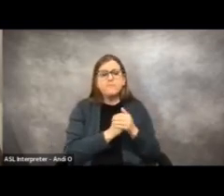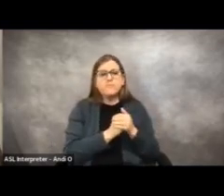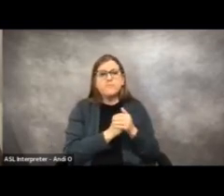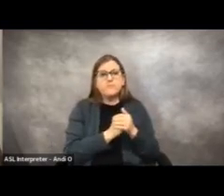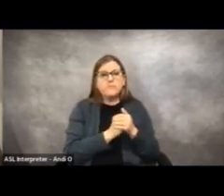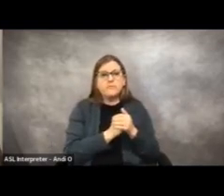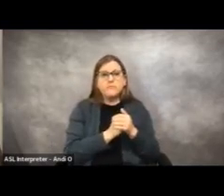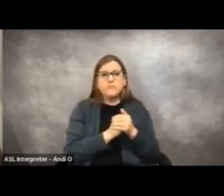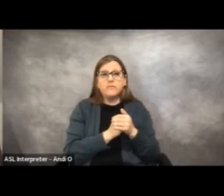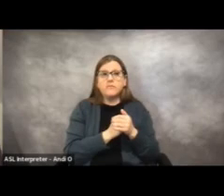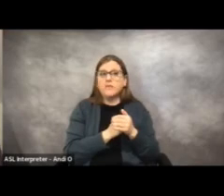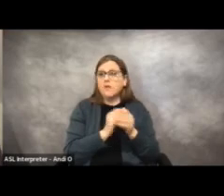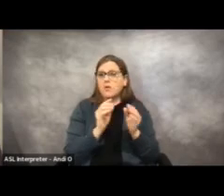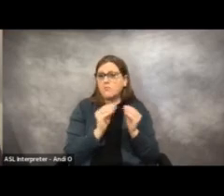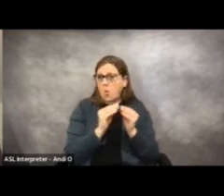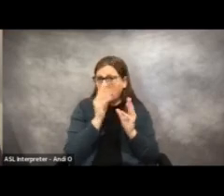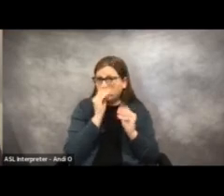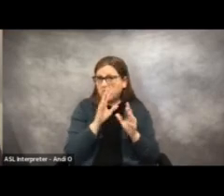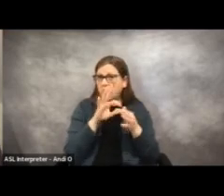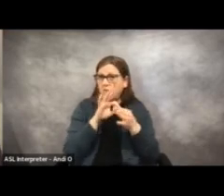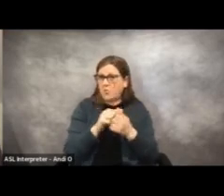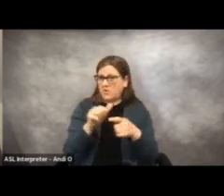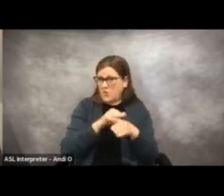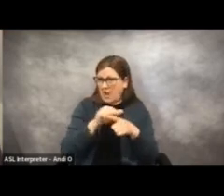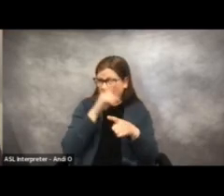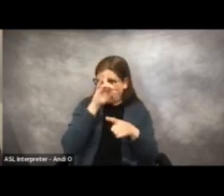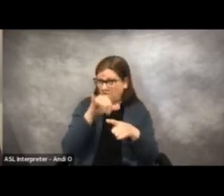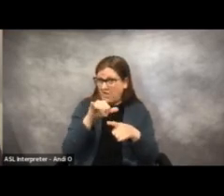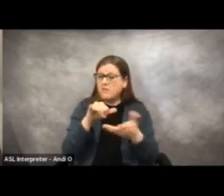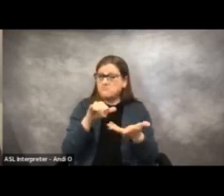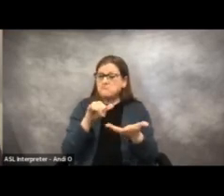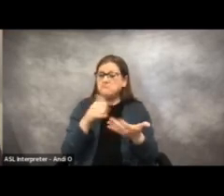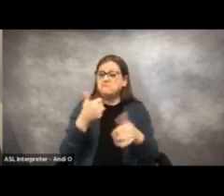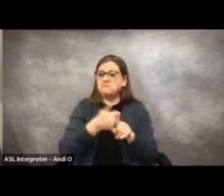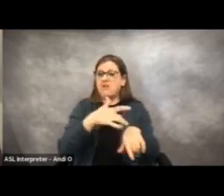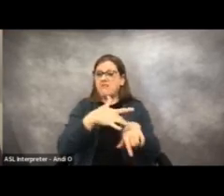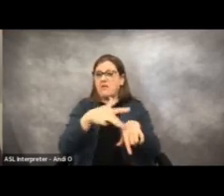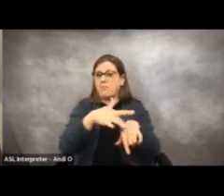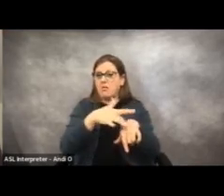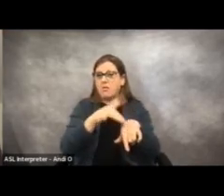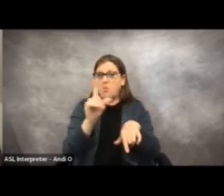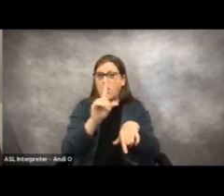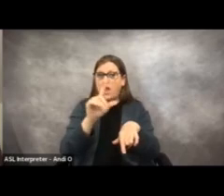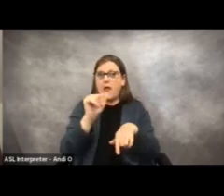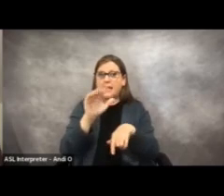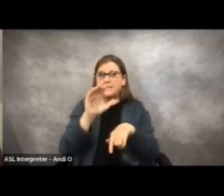information about these training programs for brain injury is available at a c d i s.pro,